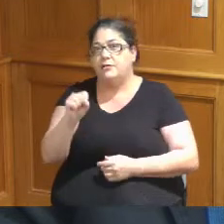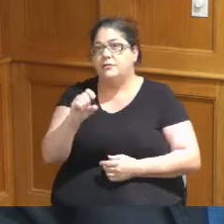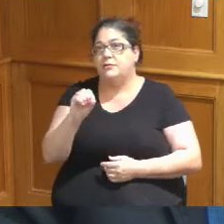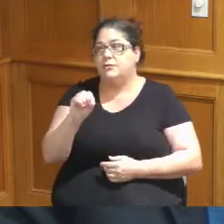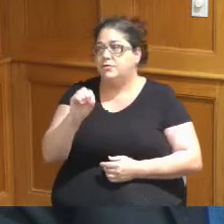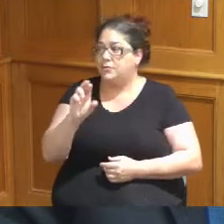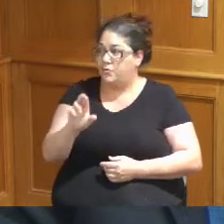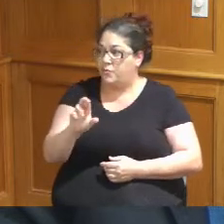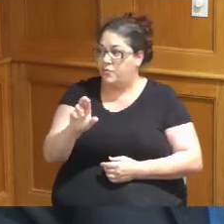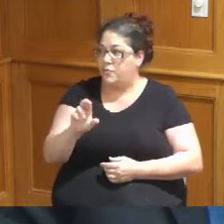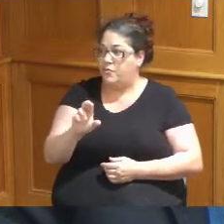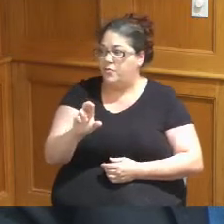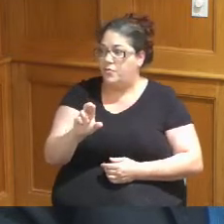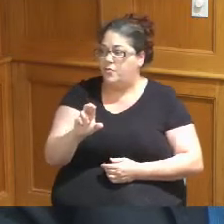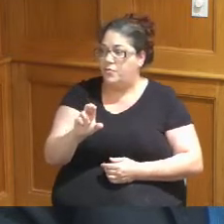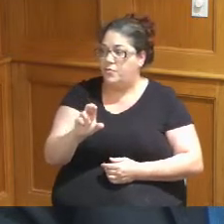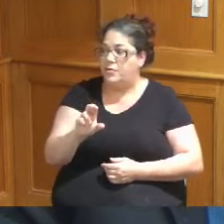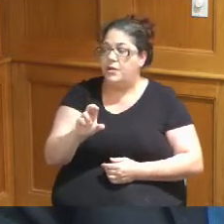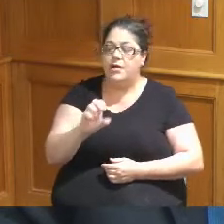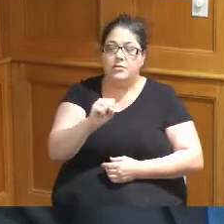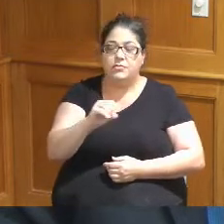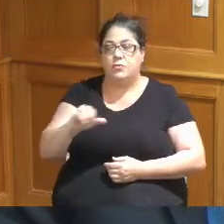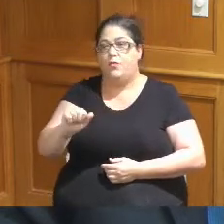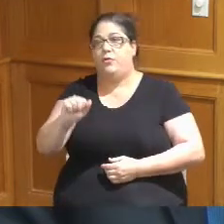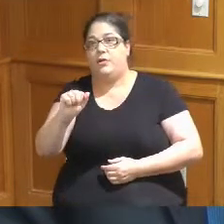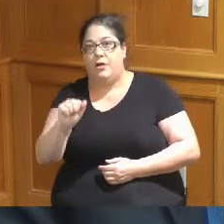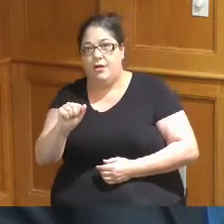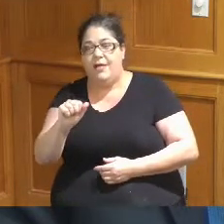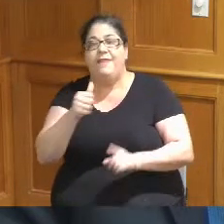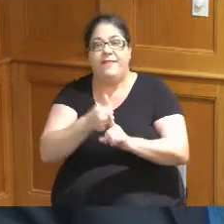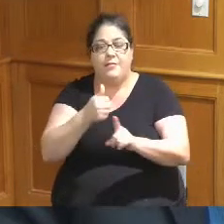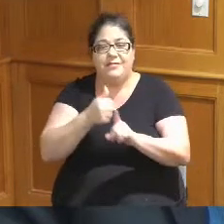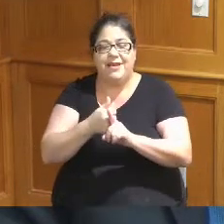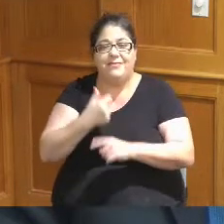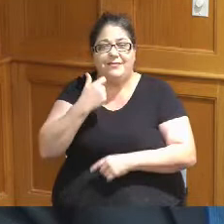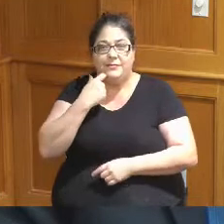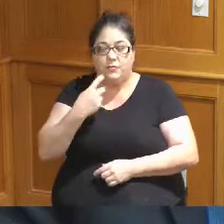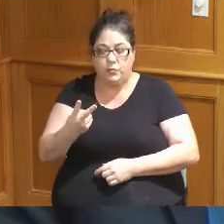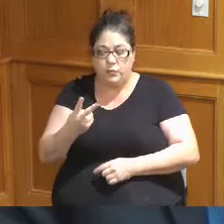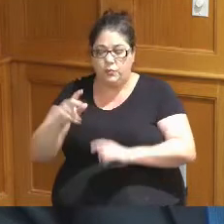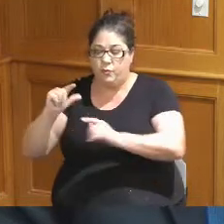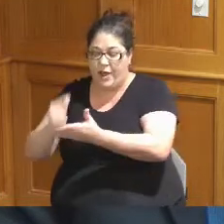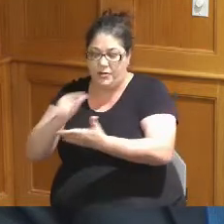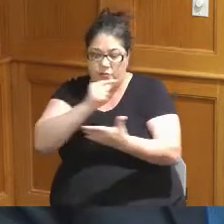the Urban League these were graduates who both there were two sets one was graduates from the